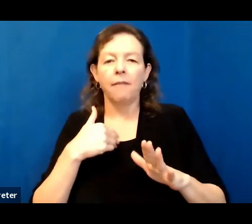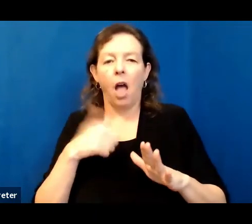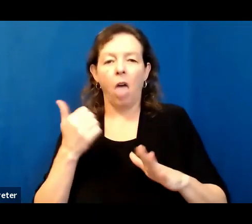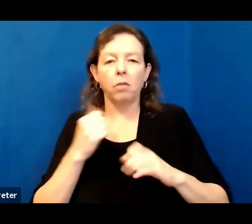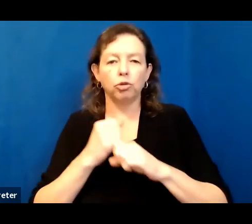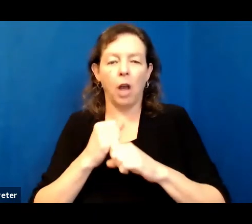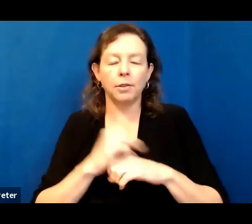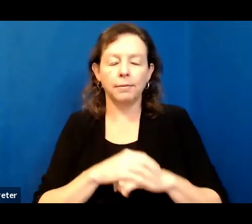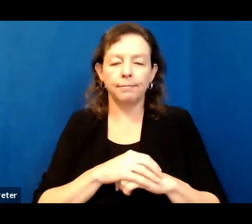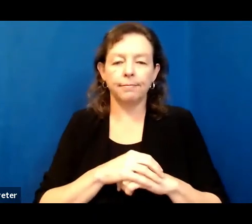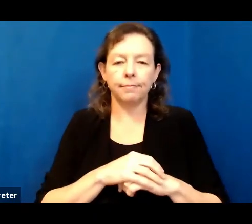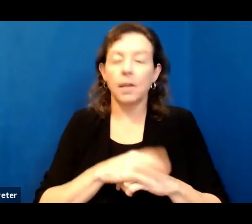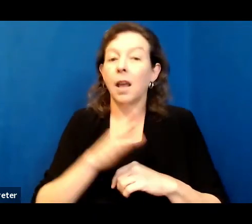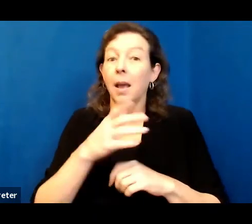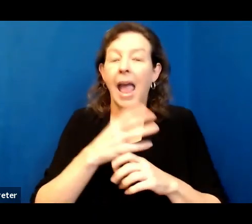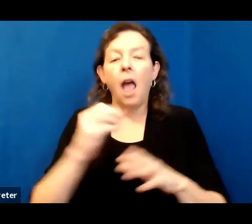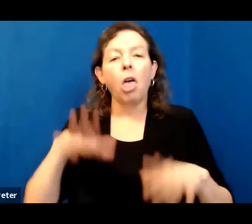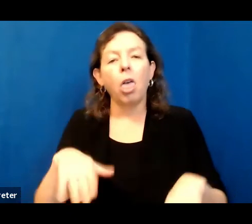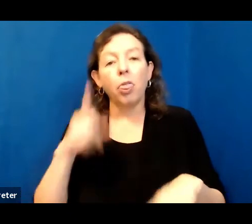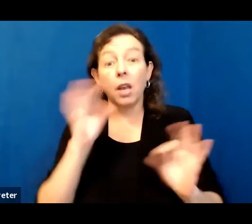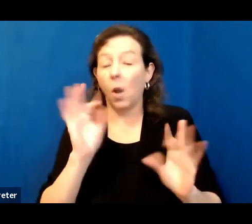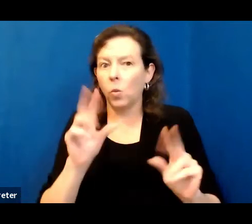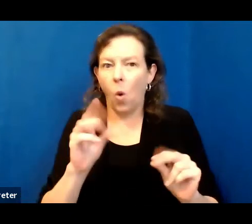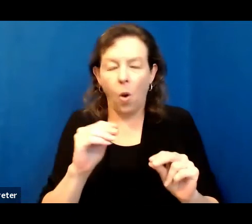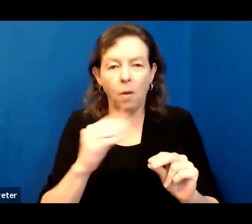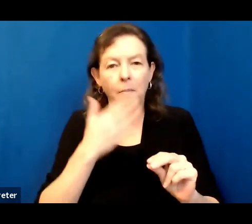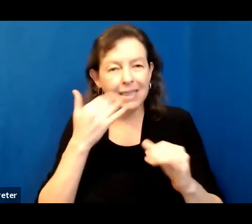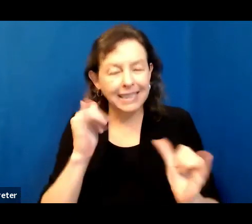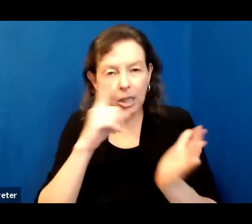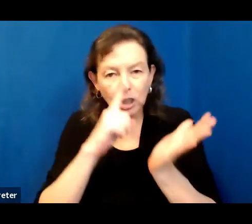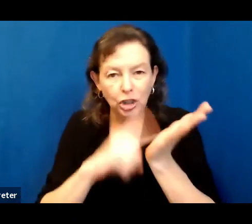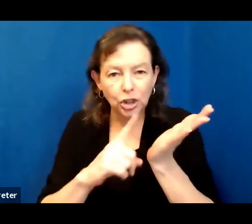continue to check those financial statements and where your information is being used